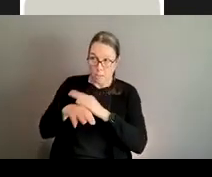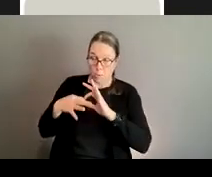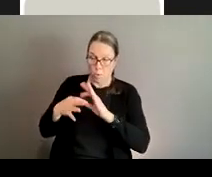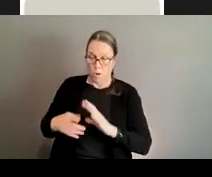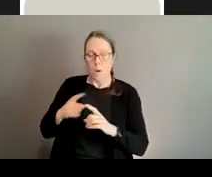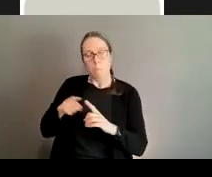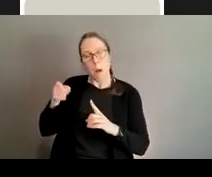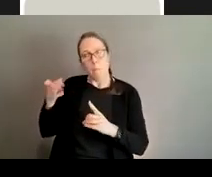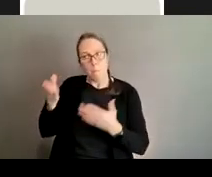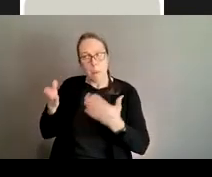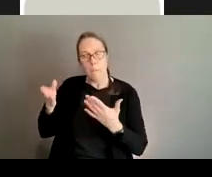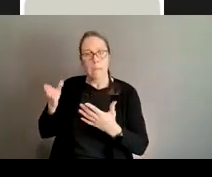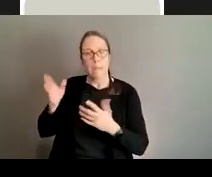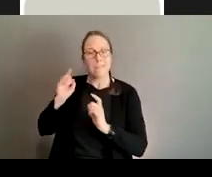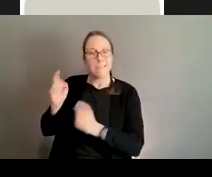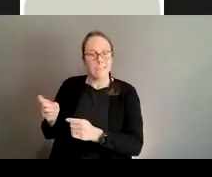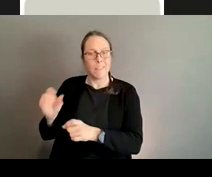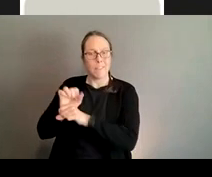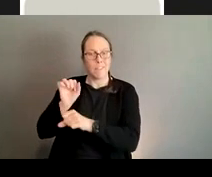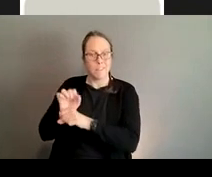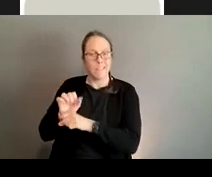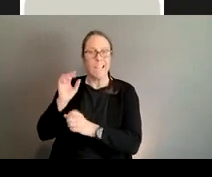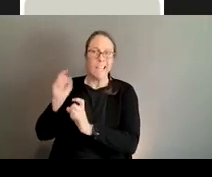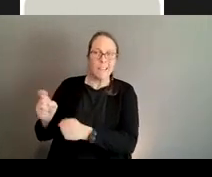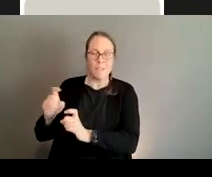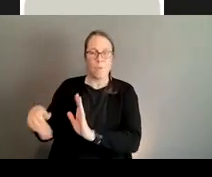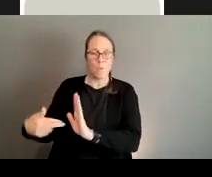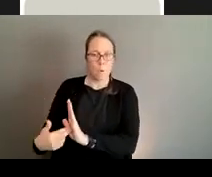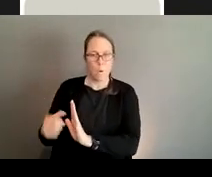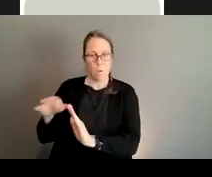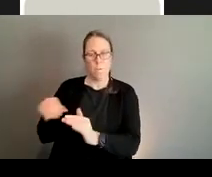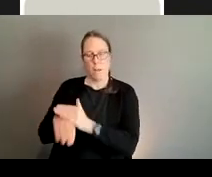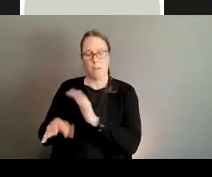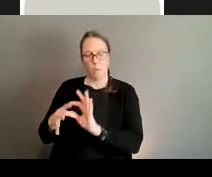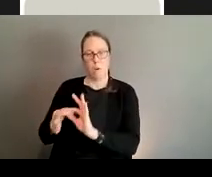has been tapped with this. So again those kinds of things. The what, the why and the